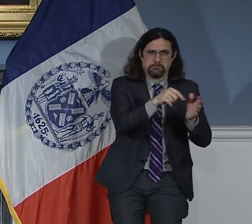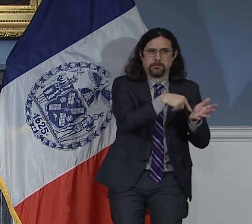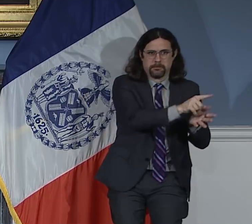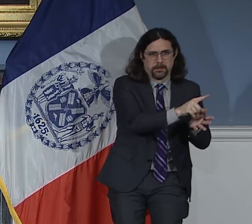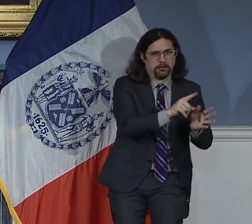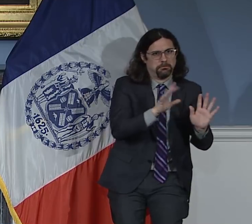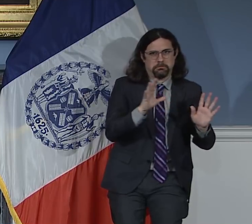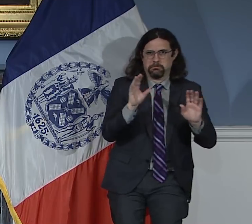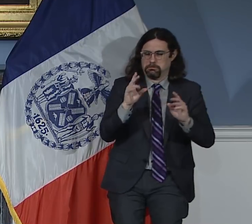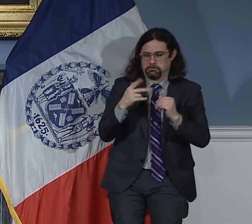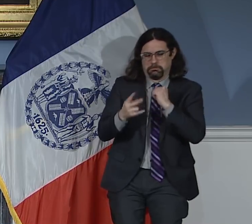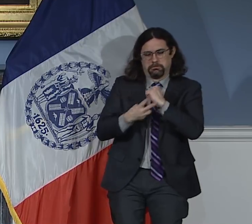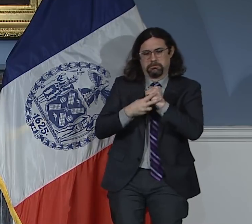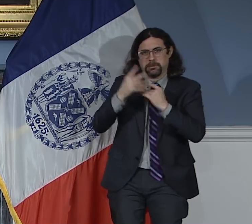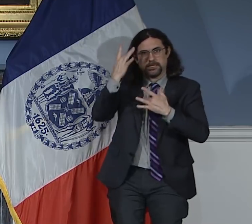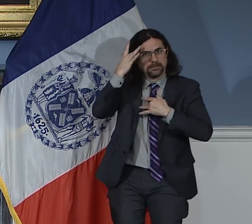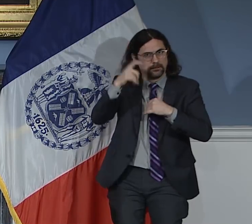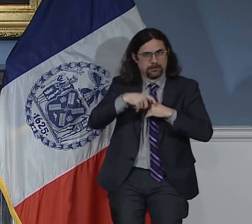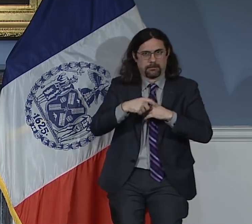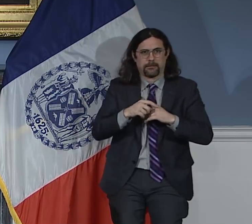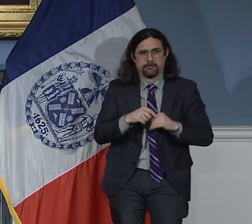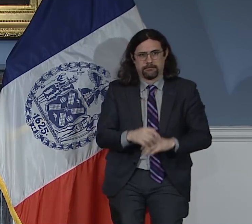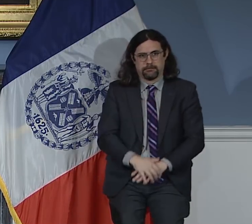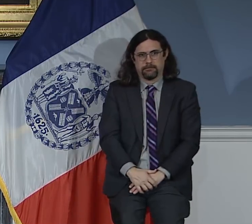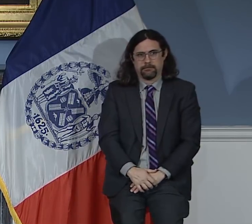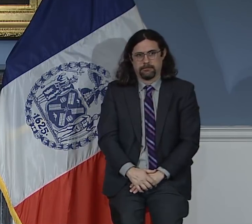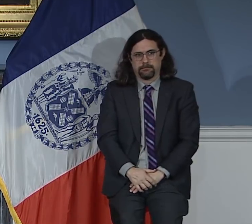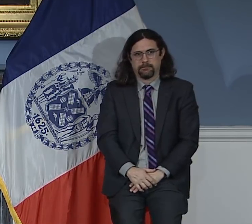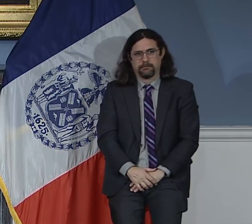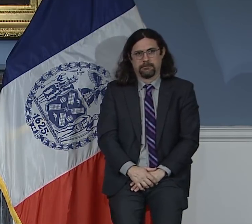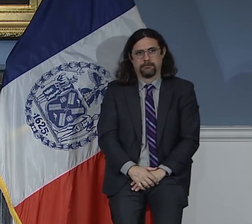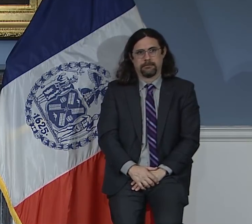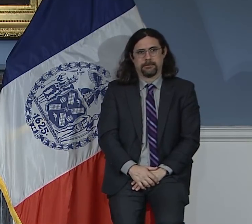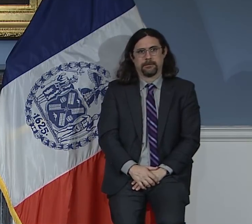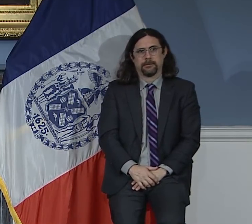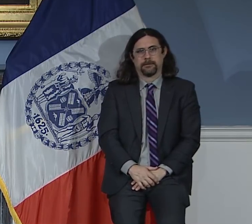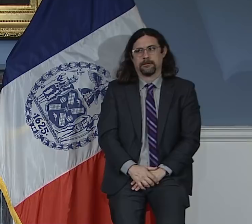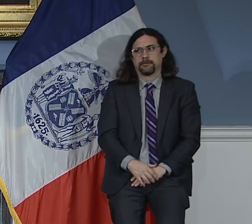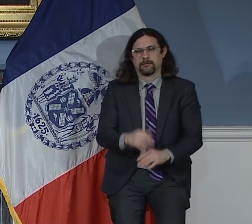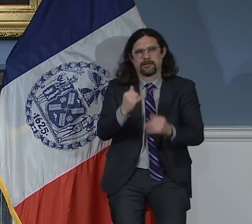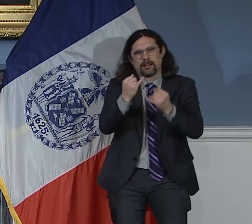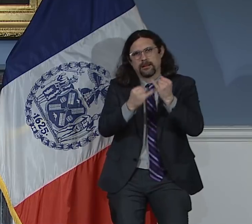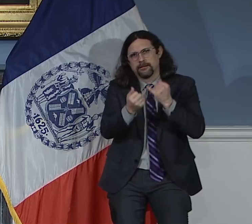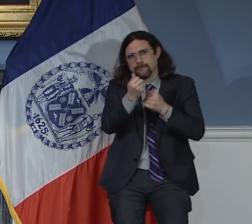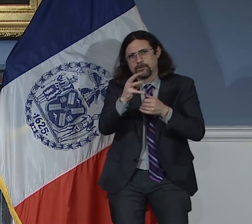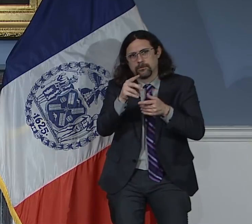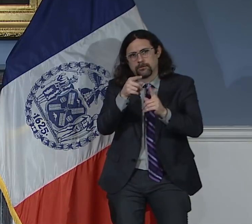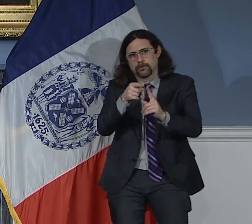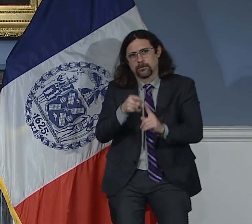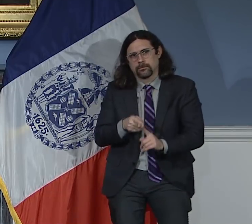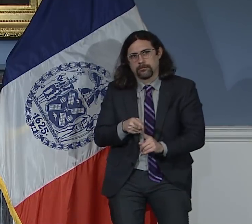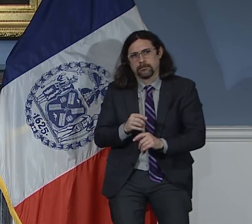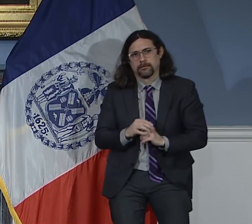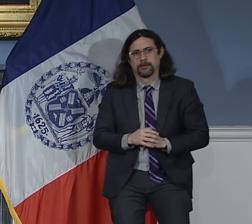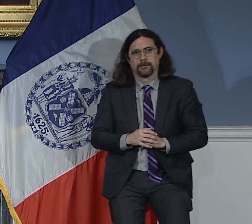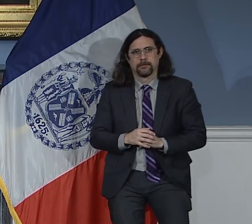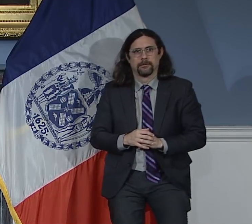HATT OFF YOUR SICK DAYS. A FEW LAST POINTS.